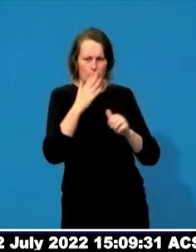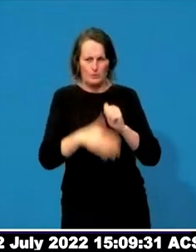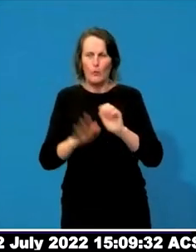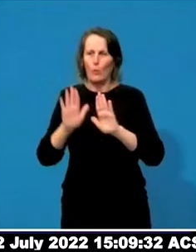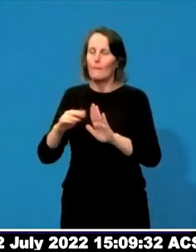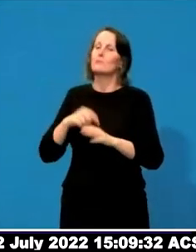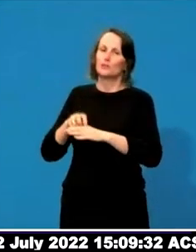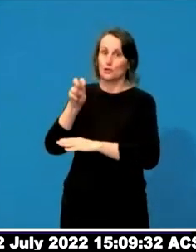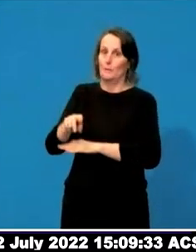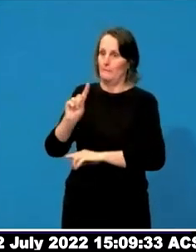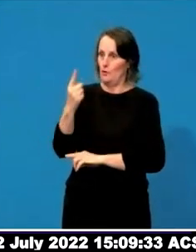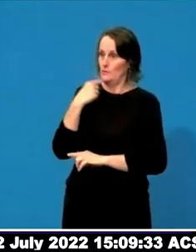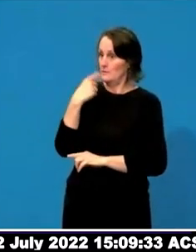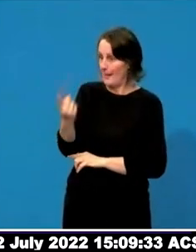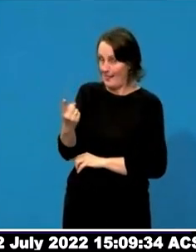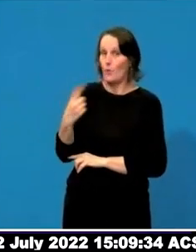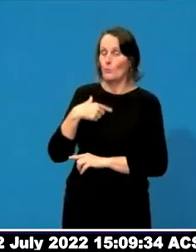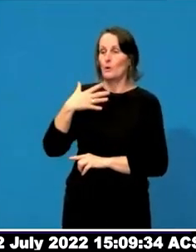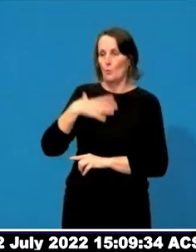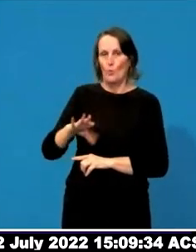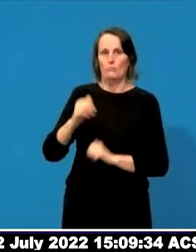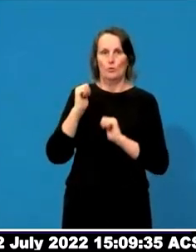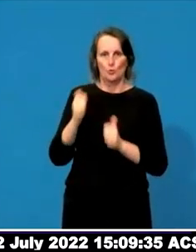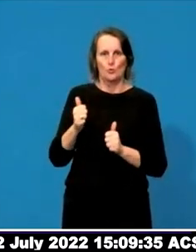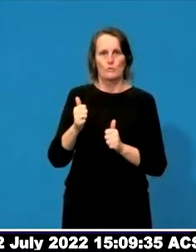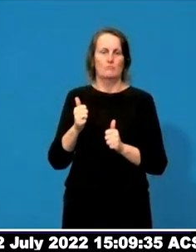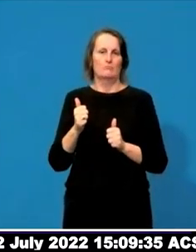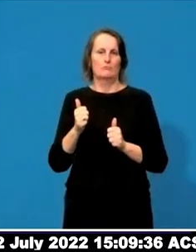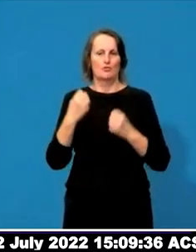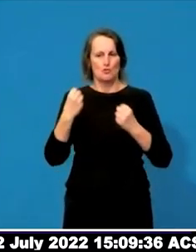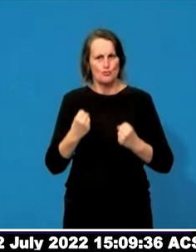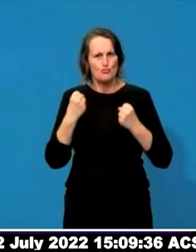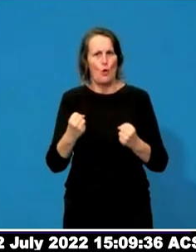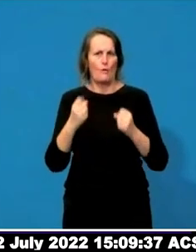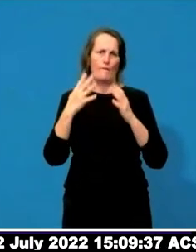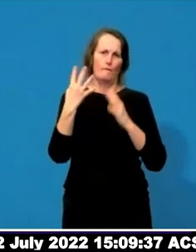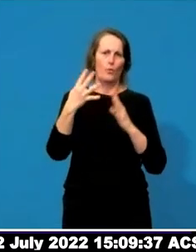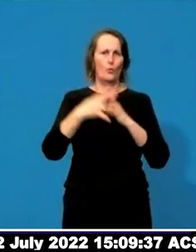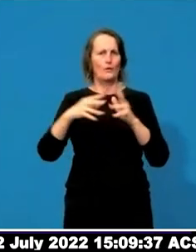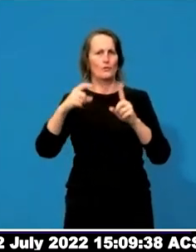We make sure we are requesting in the planning meeting a four-wheel drive wheelchair to make sure that the person